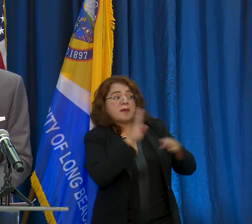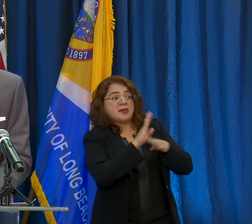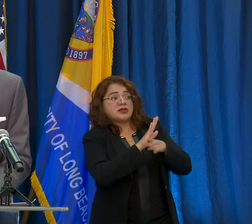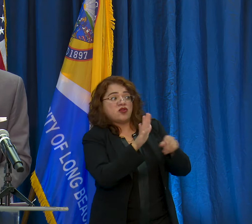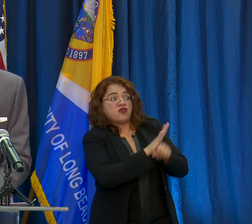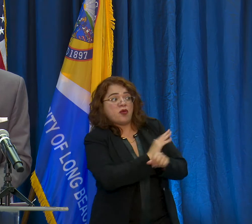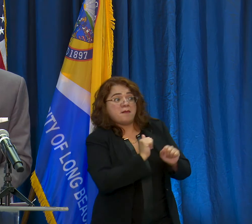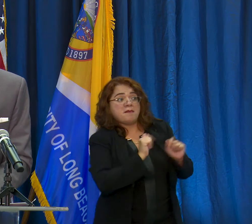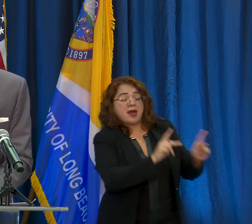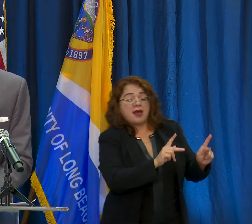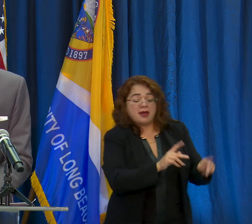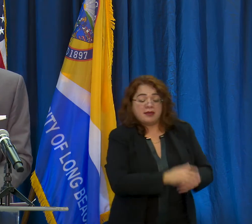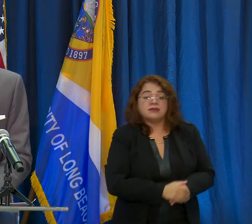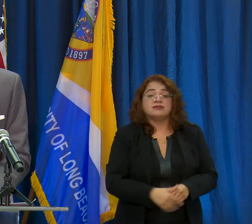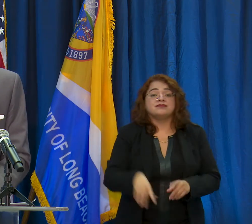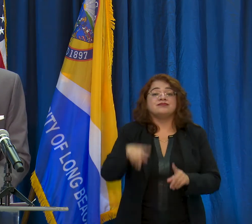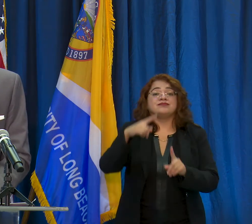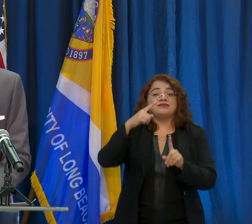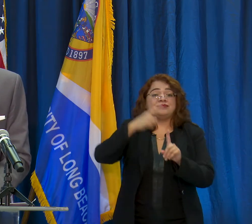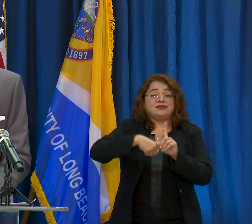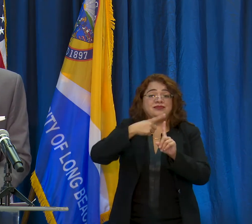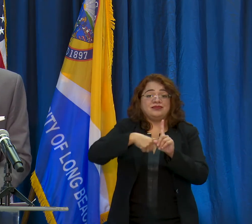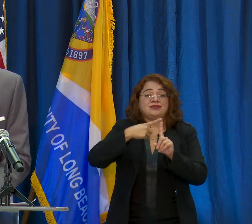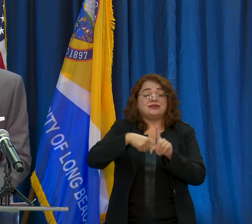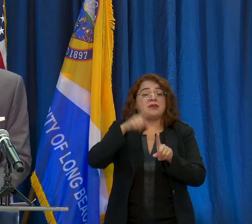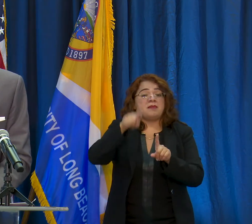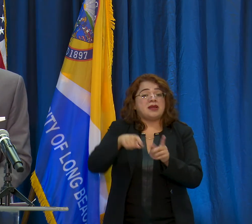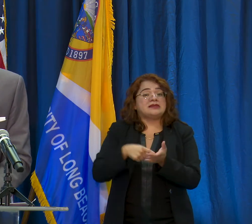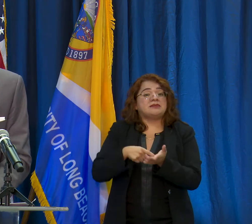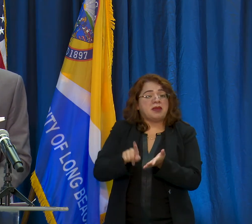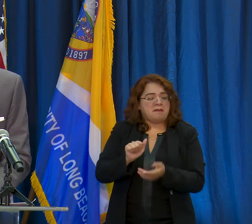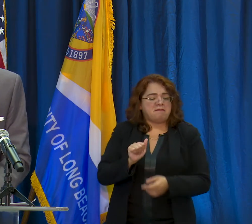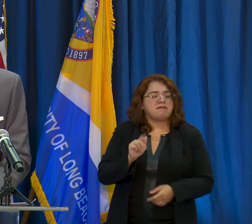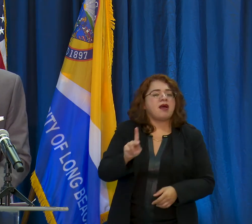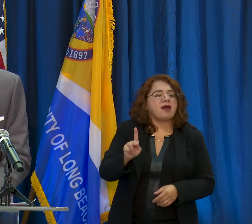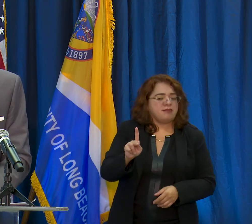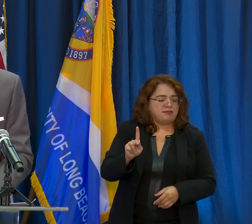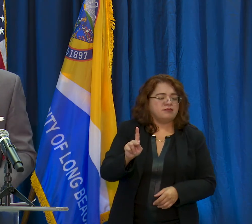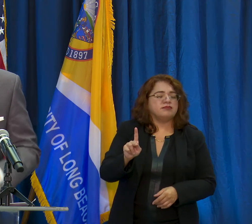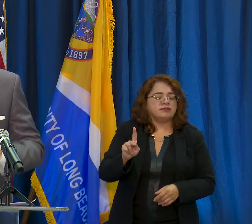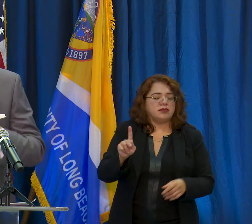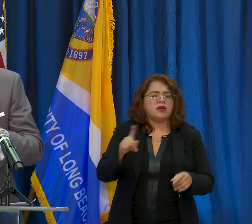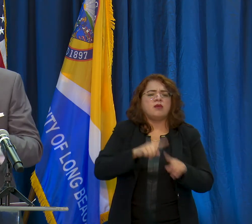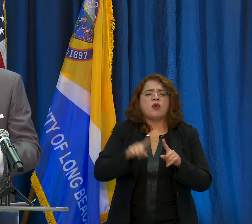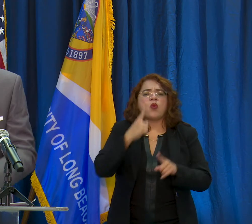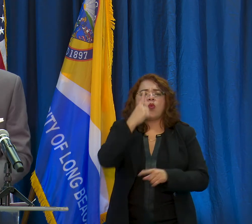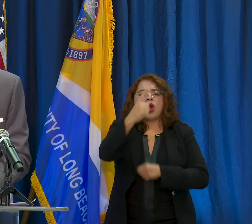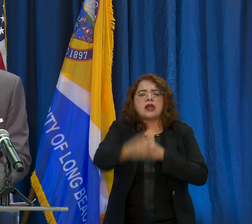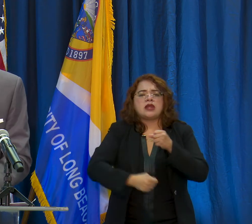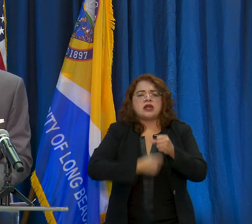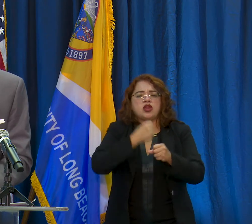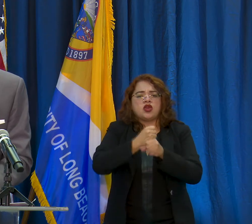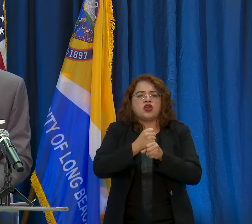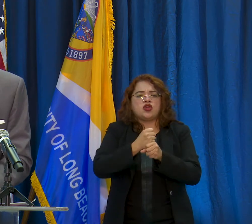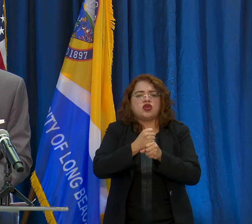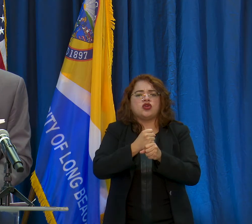Rent will have to be repaid, but a full year will be allowed for businesses to stretch out